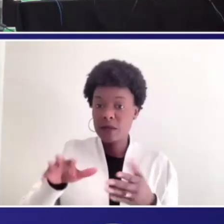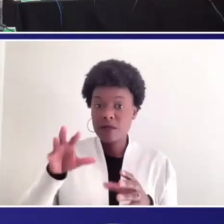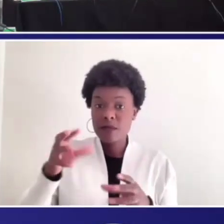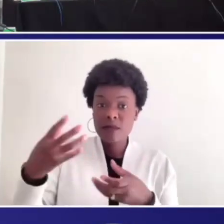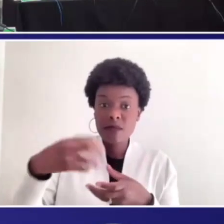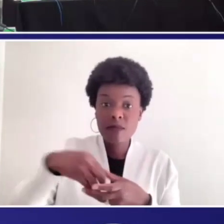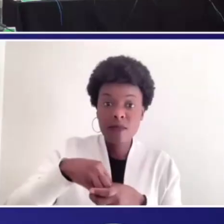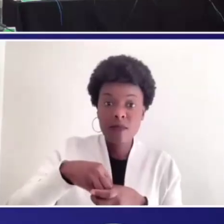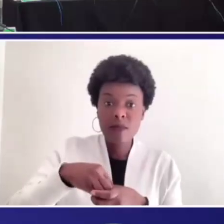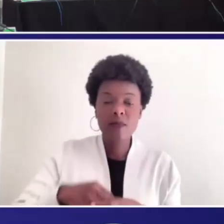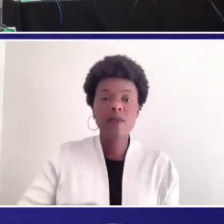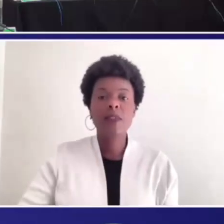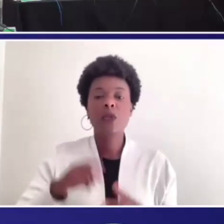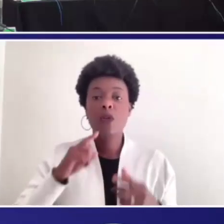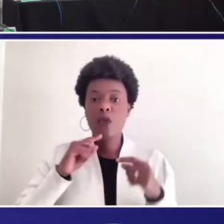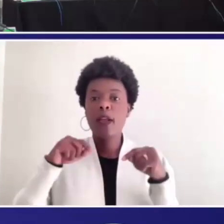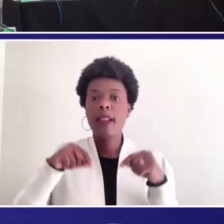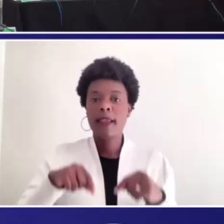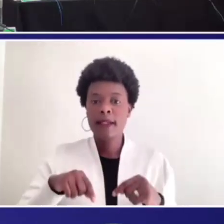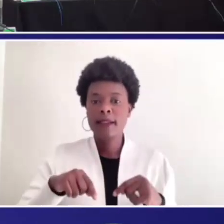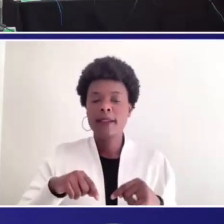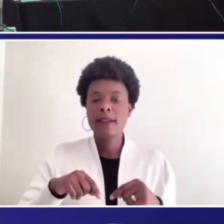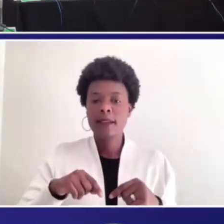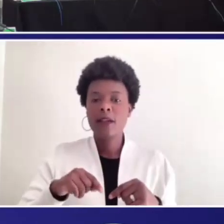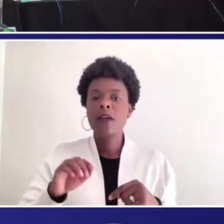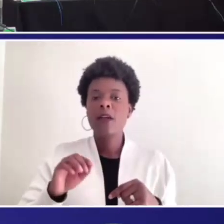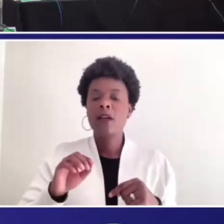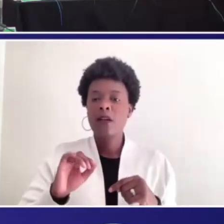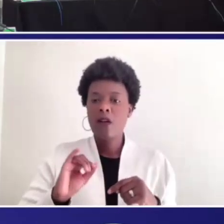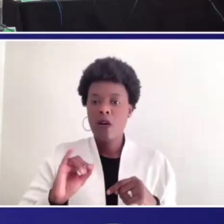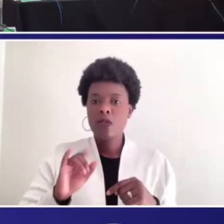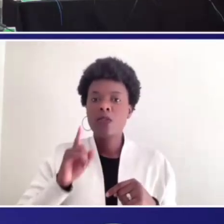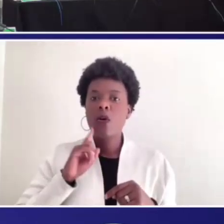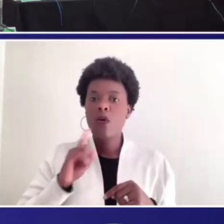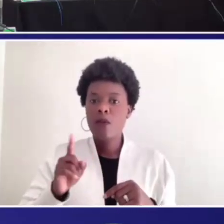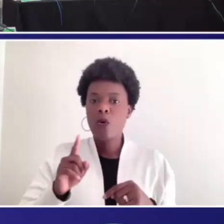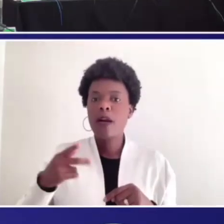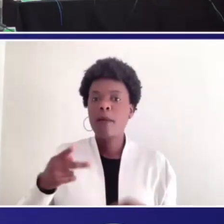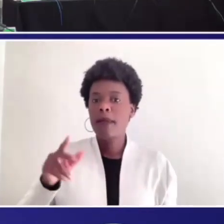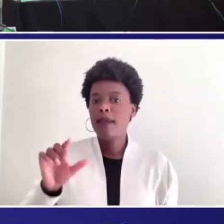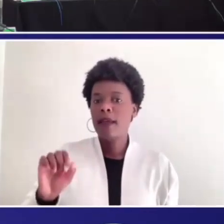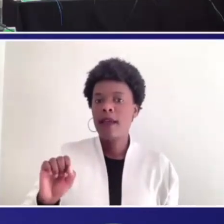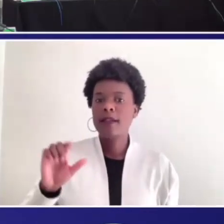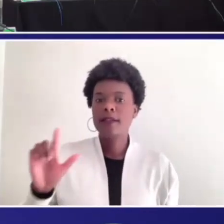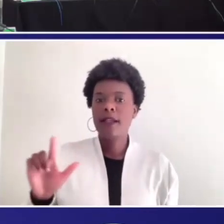So, so for this purpose and for when we go into the PSLF regulations,